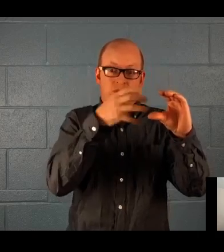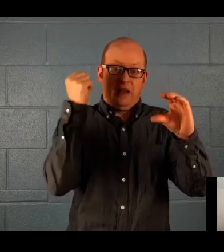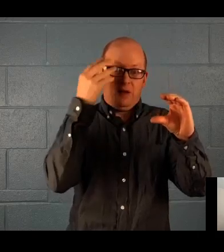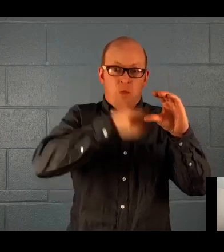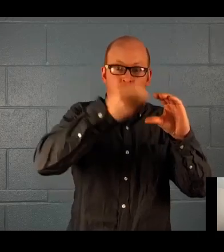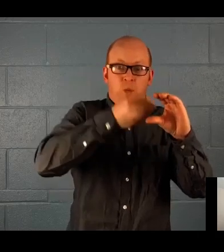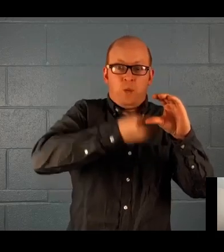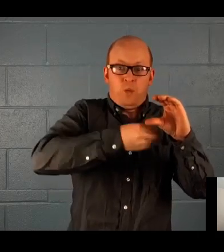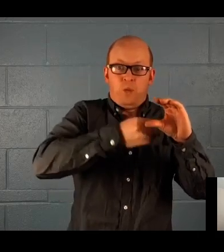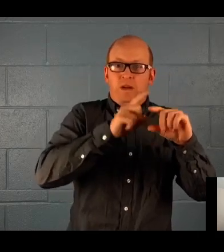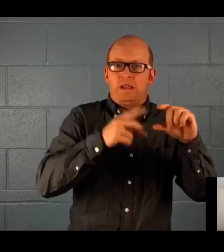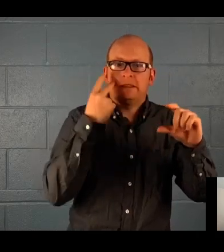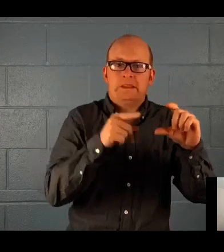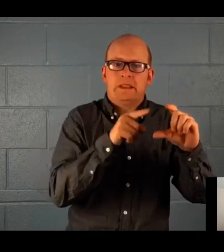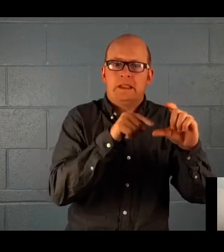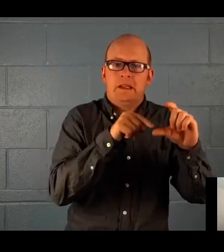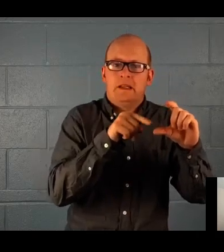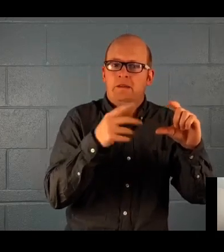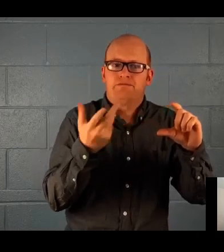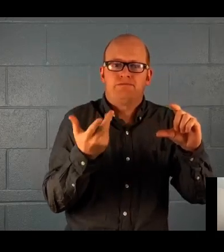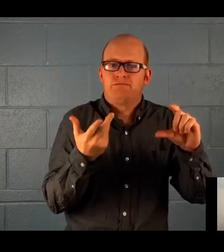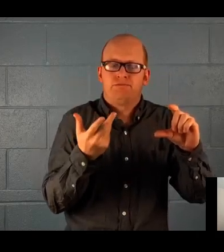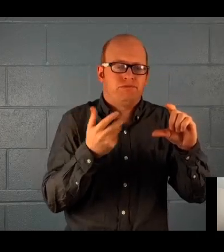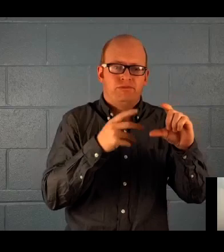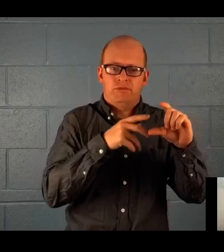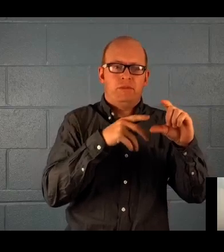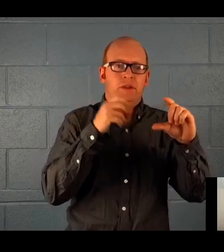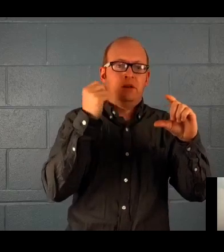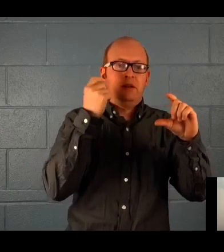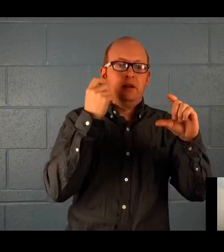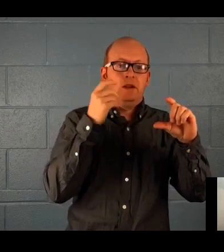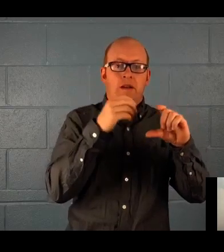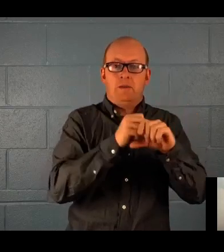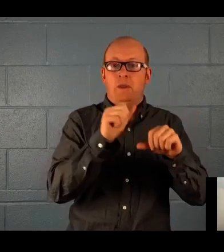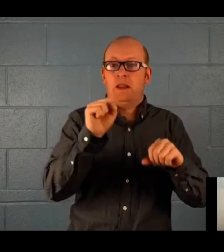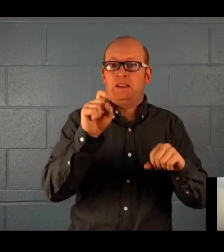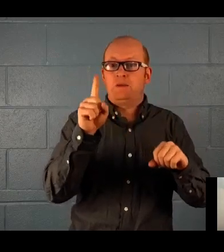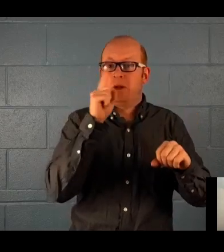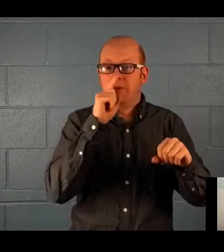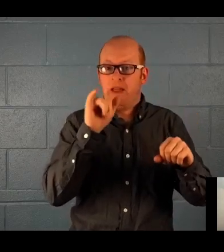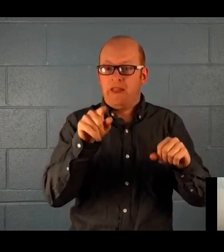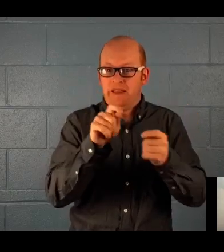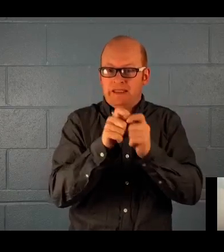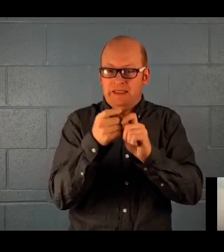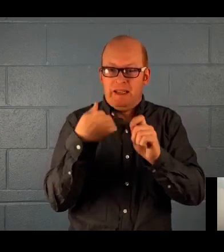you wouldn't usually see any Rhodopsin detectable moving actively through the connecting cilium.